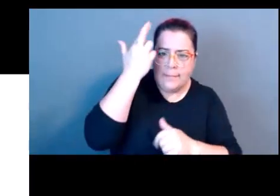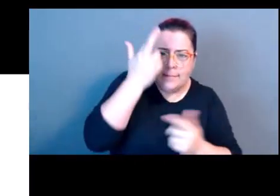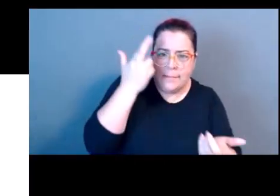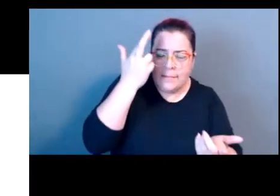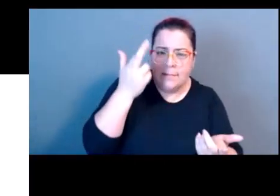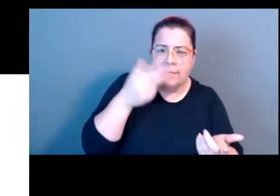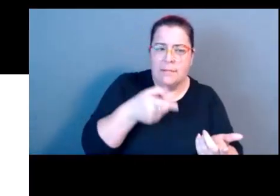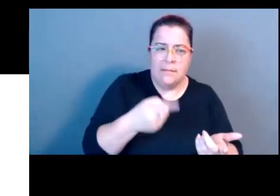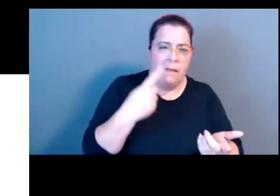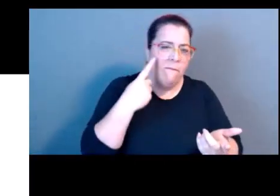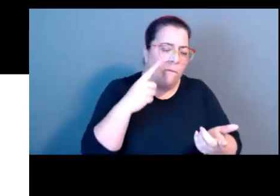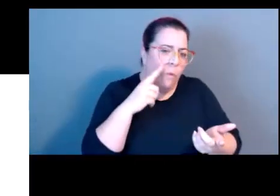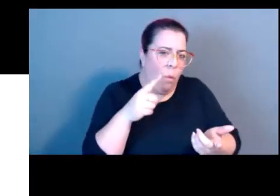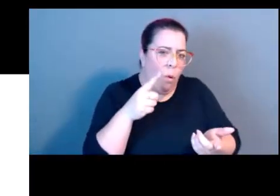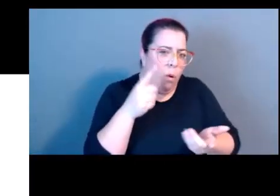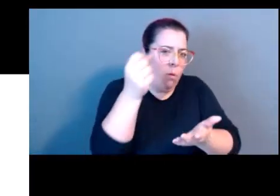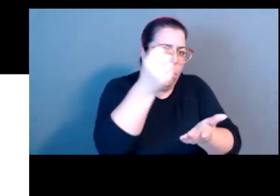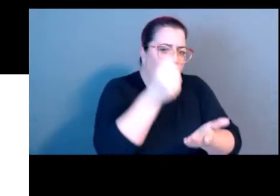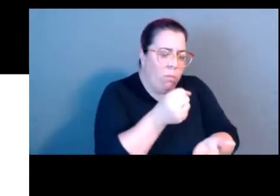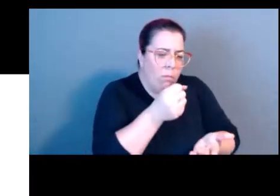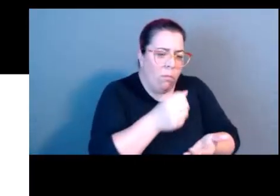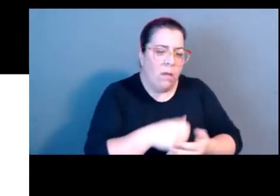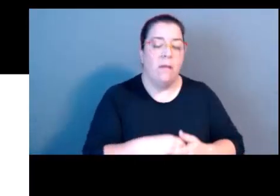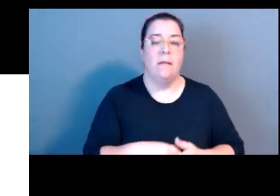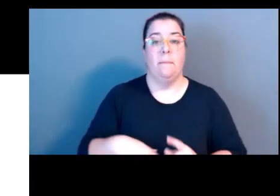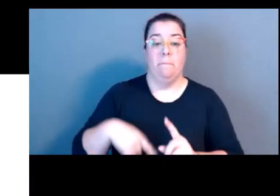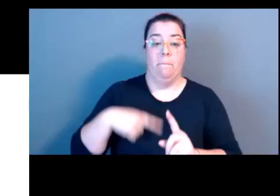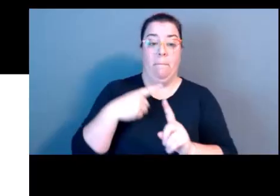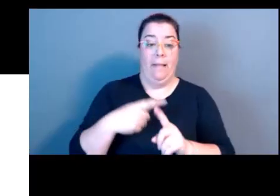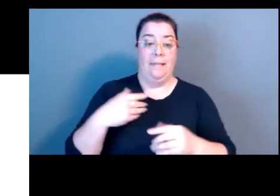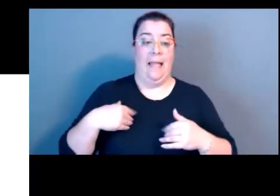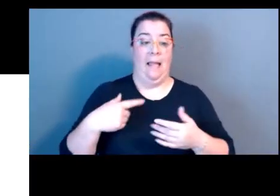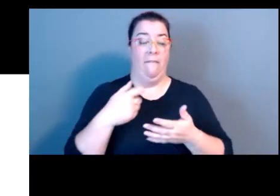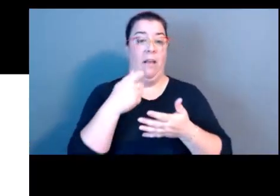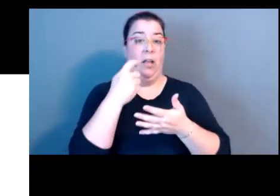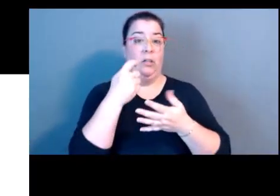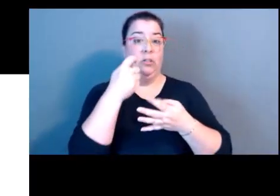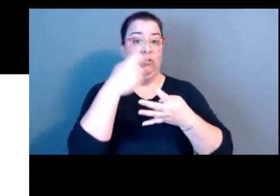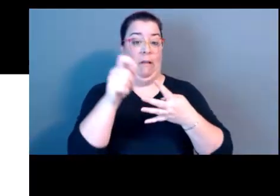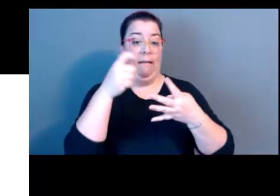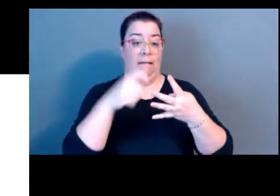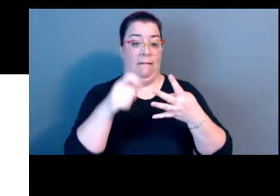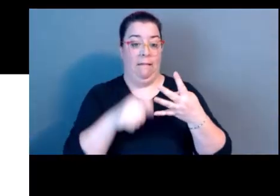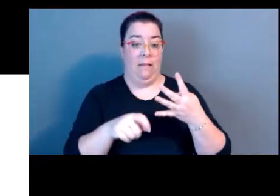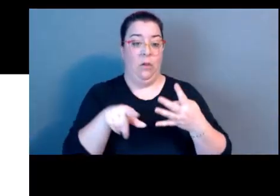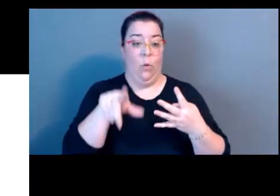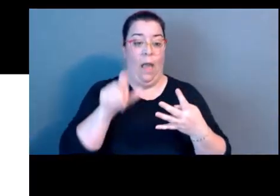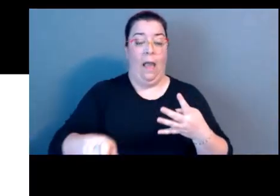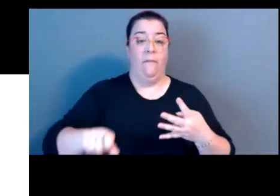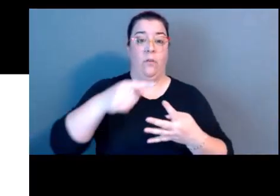you'll need to prepare and complete sequentially, as shown in the order above.